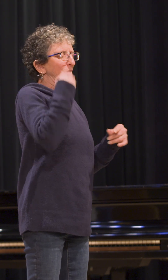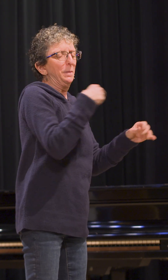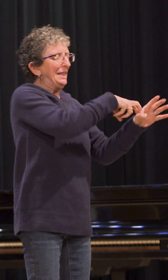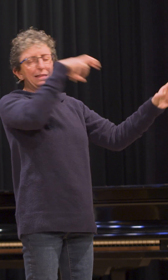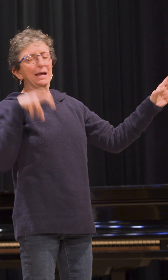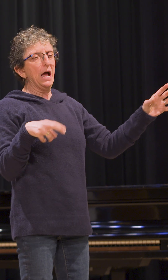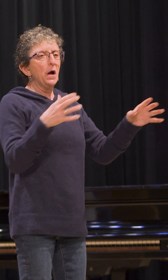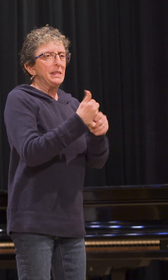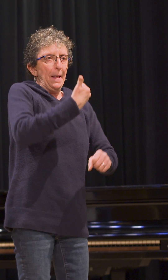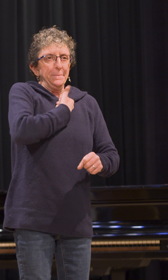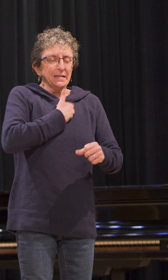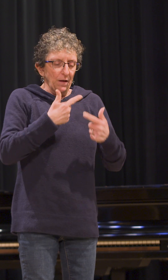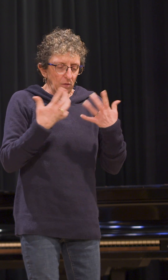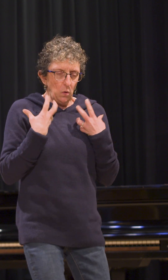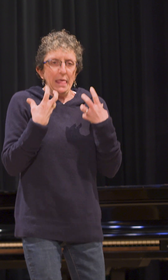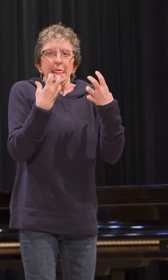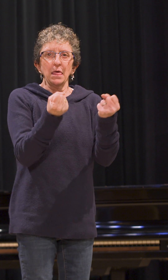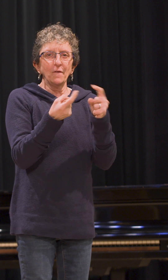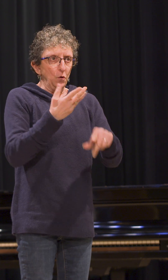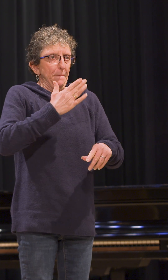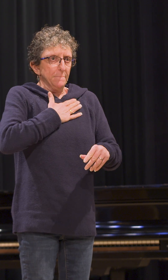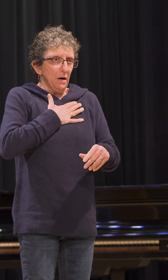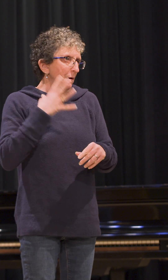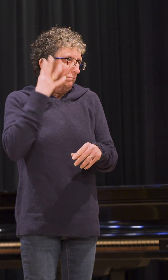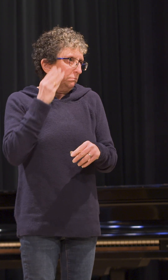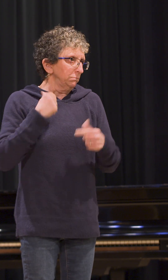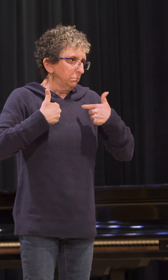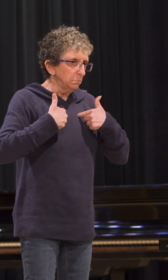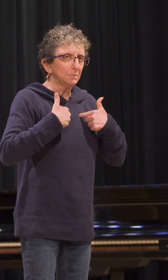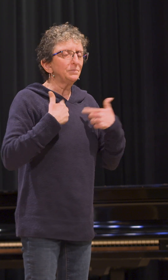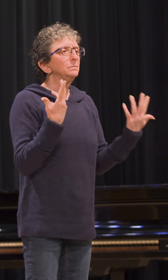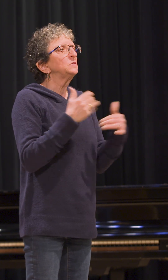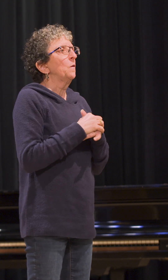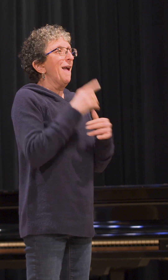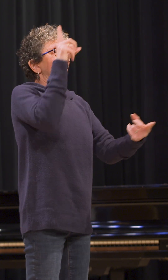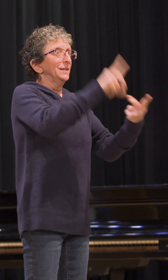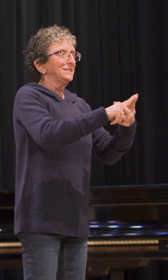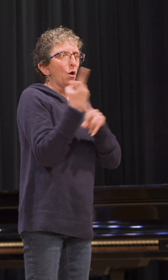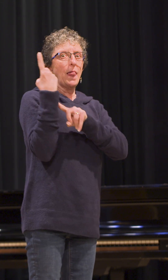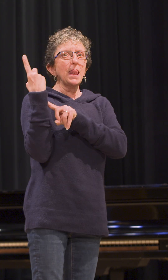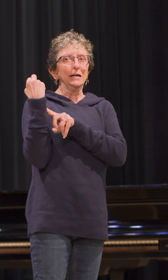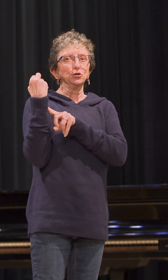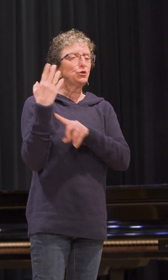in our family and thought it was best for me to focus on myself and to recover from my childhood.